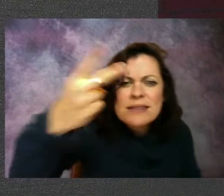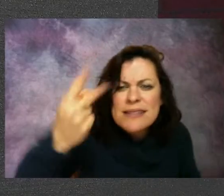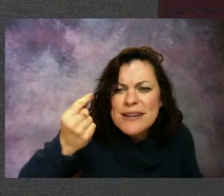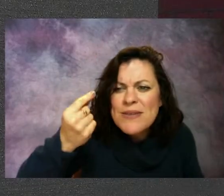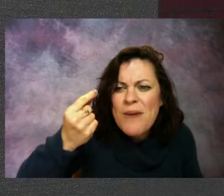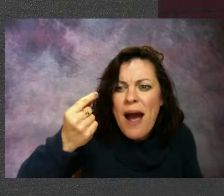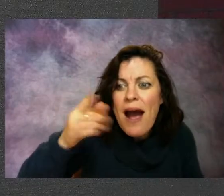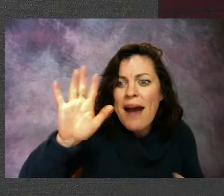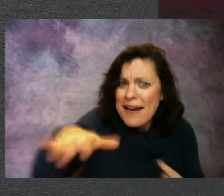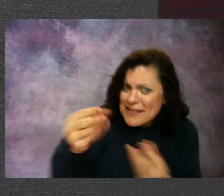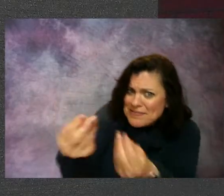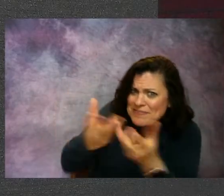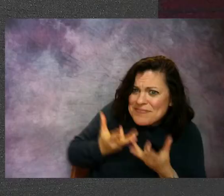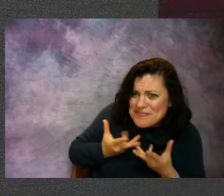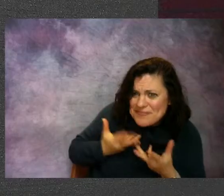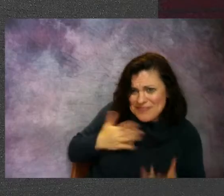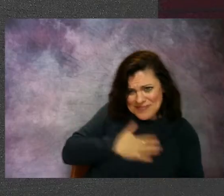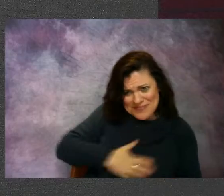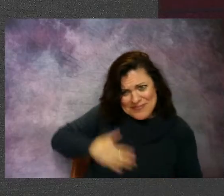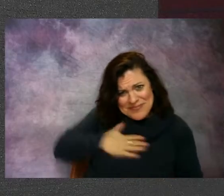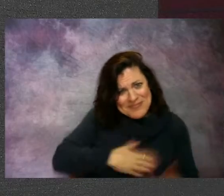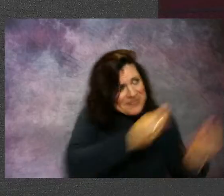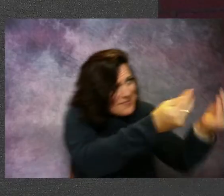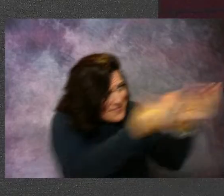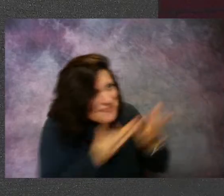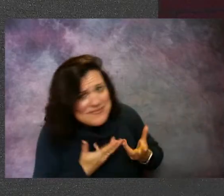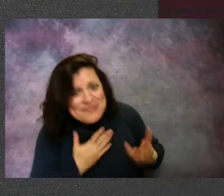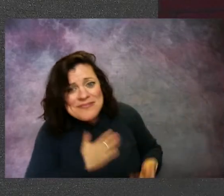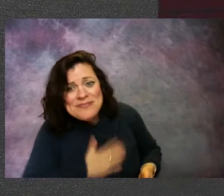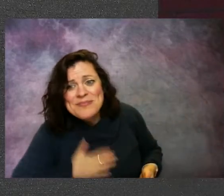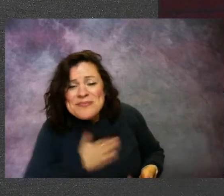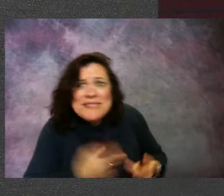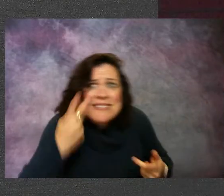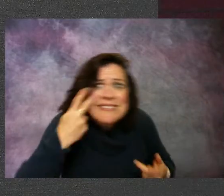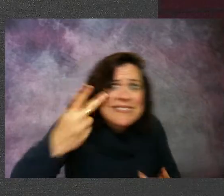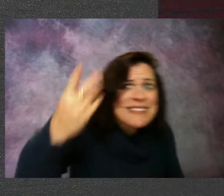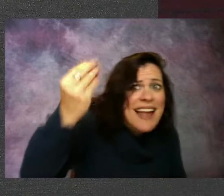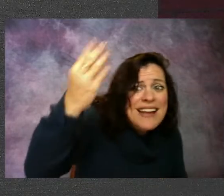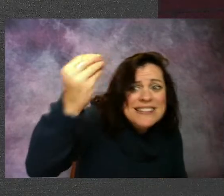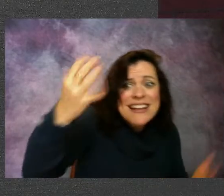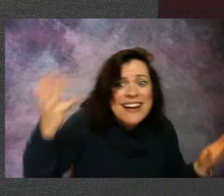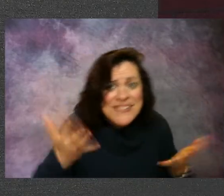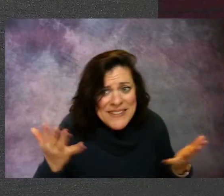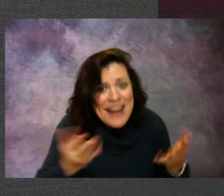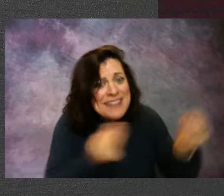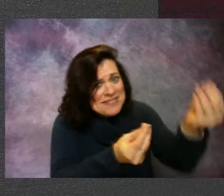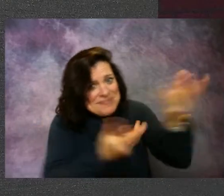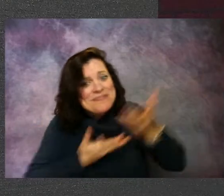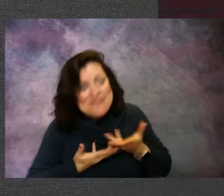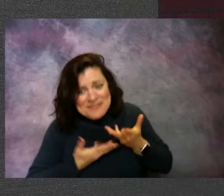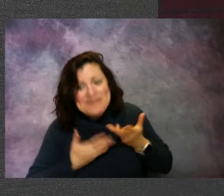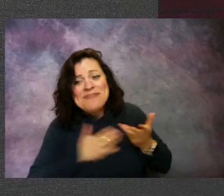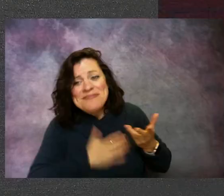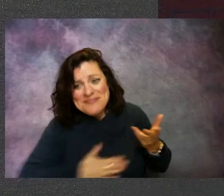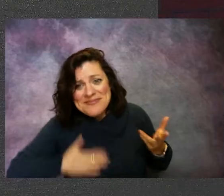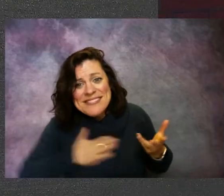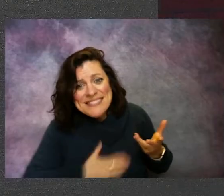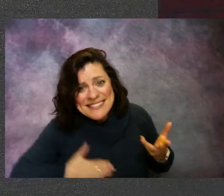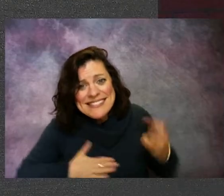Tell us what the weather's like Won't you please, won't you please